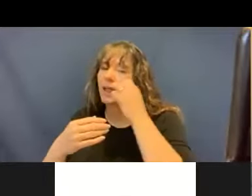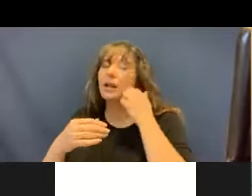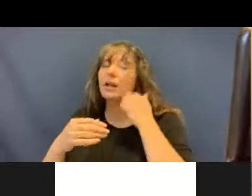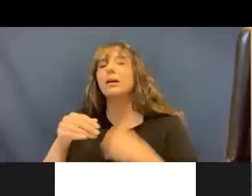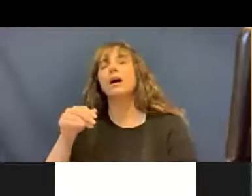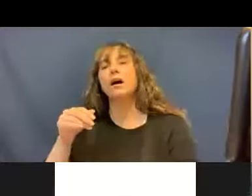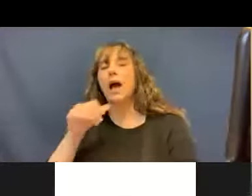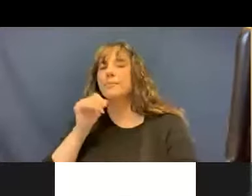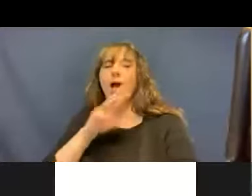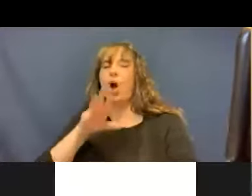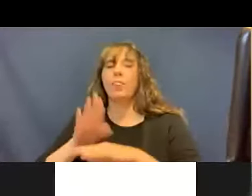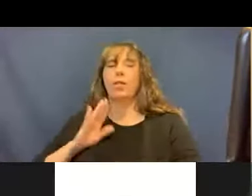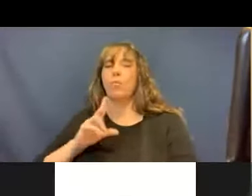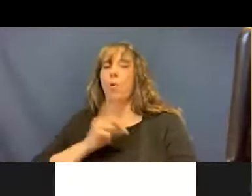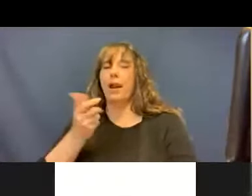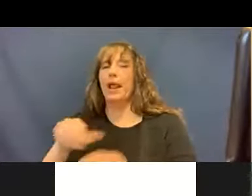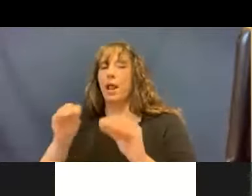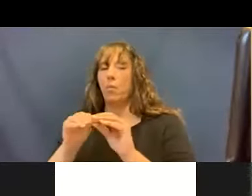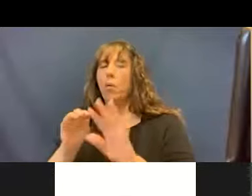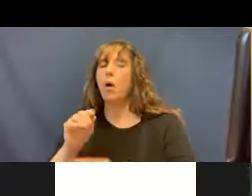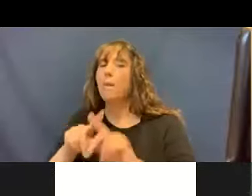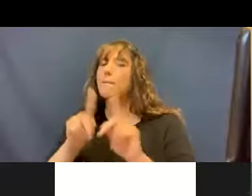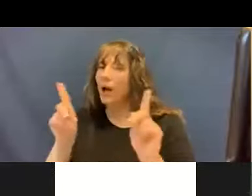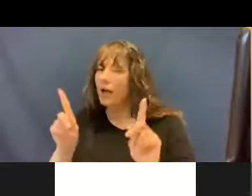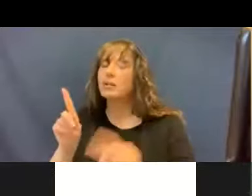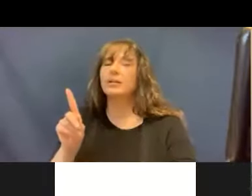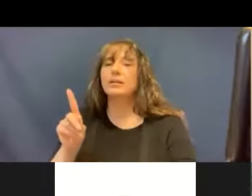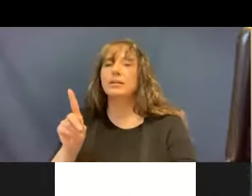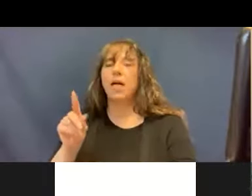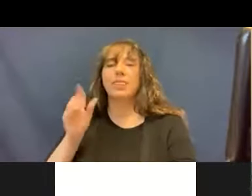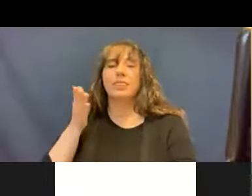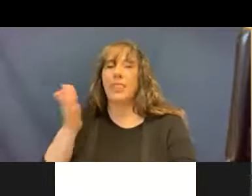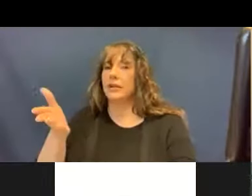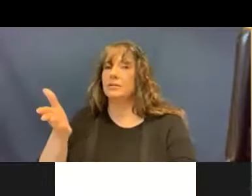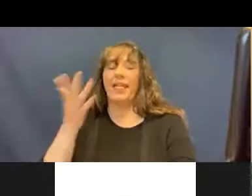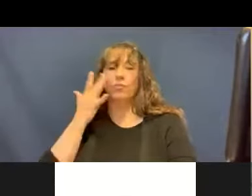I'm no longer on the board. But that's what we're there for, you know.